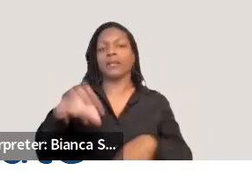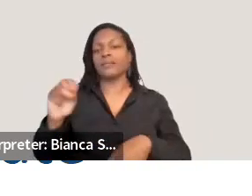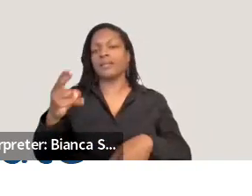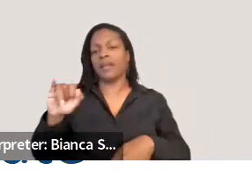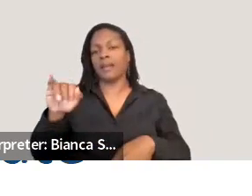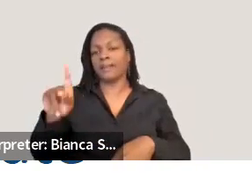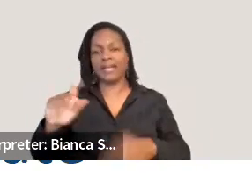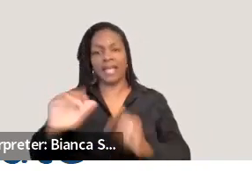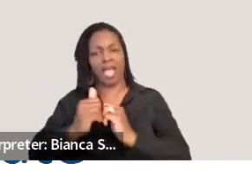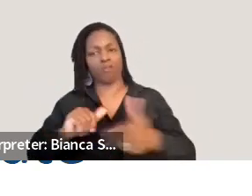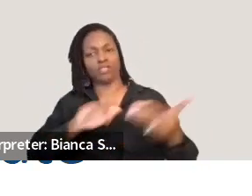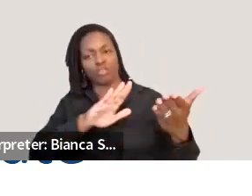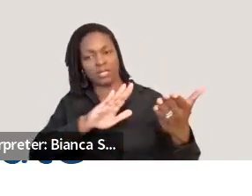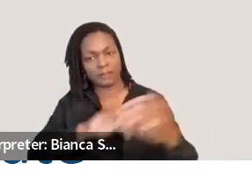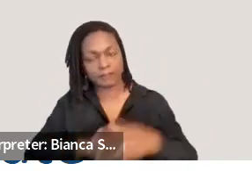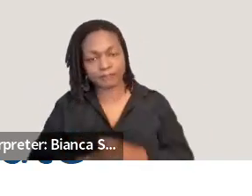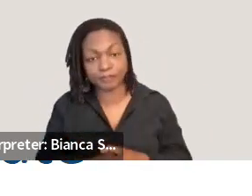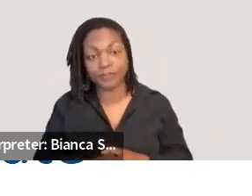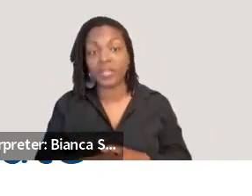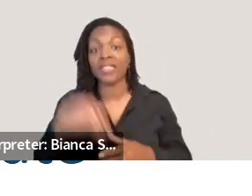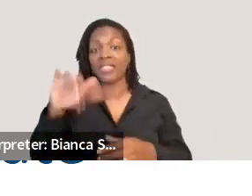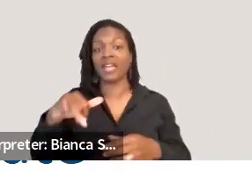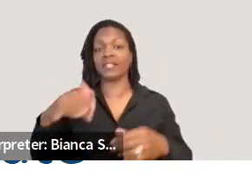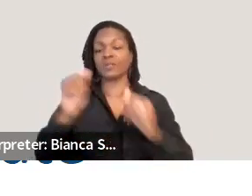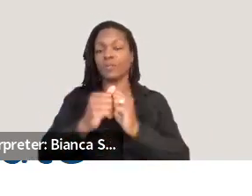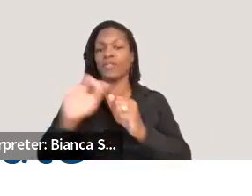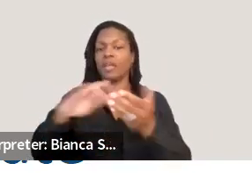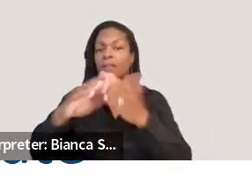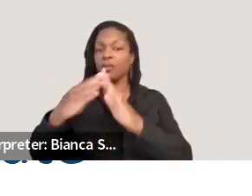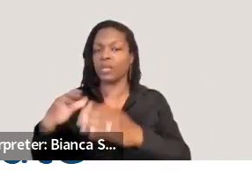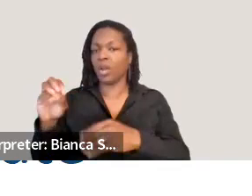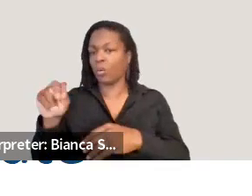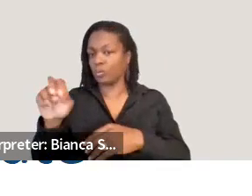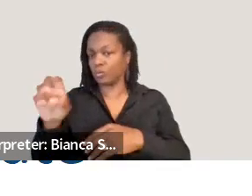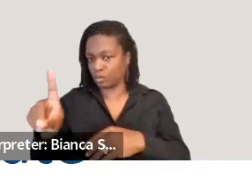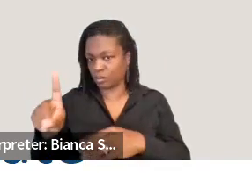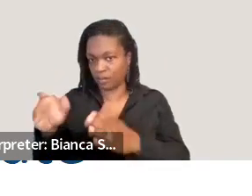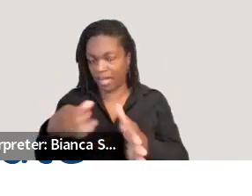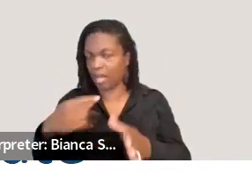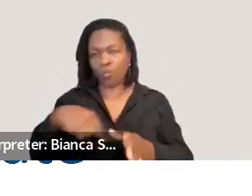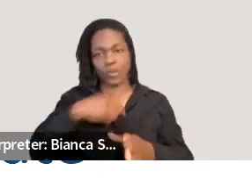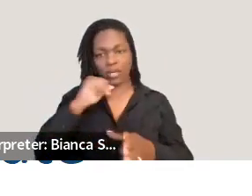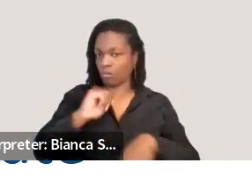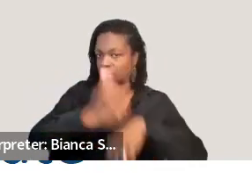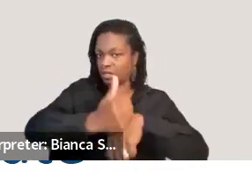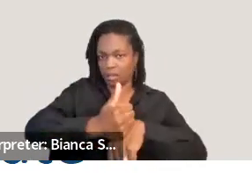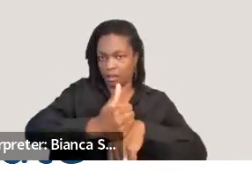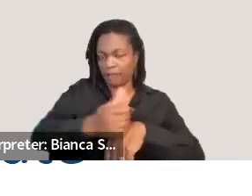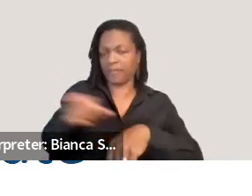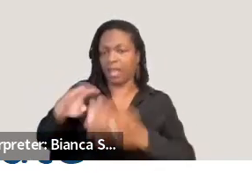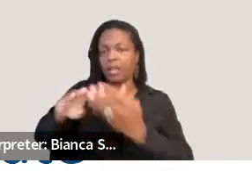It's not something that we do. Ourselves here at the state. Or with the Louisiana Department of Health.